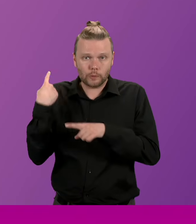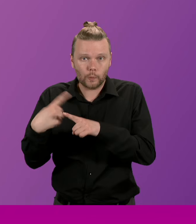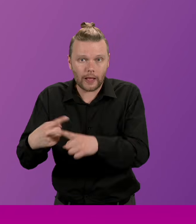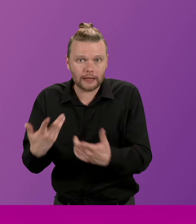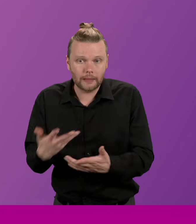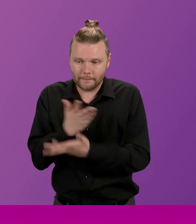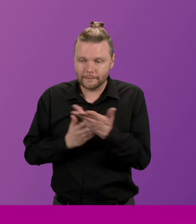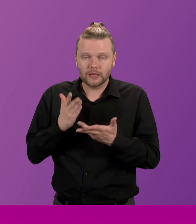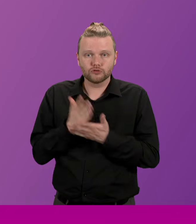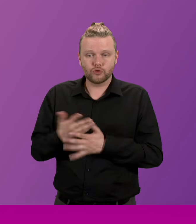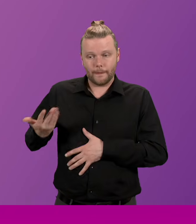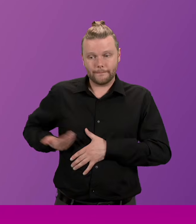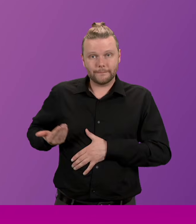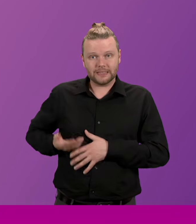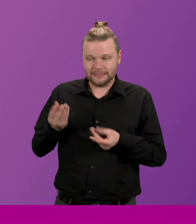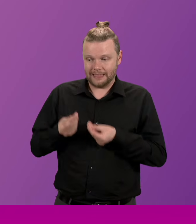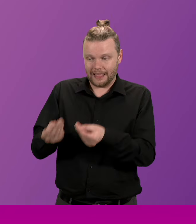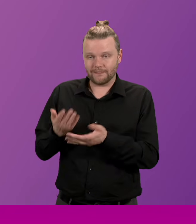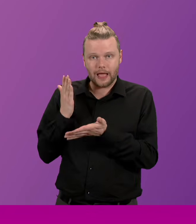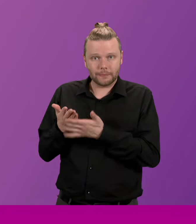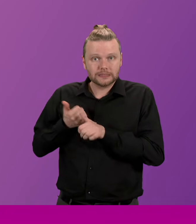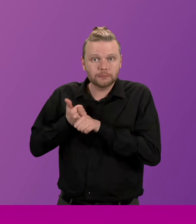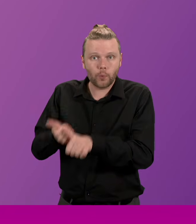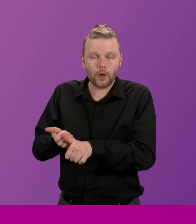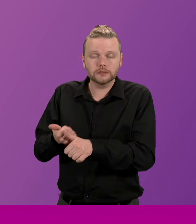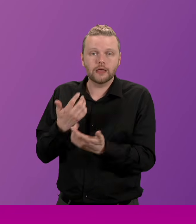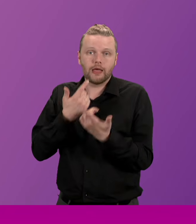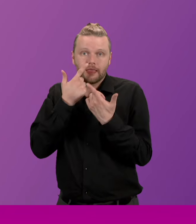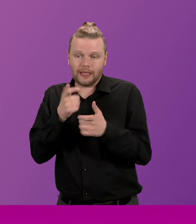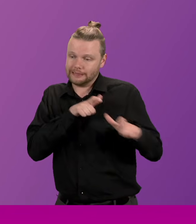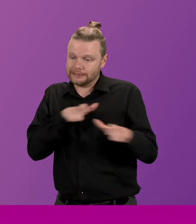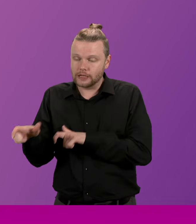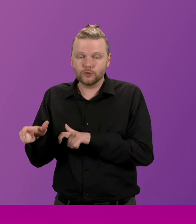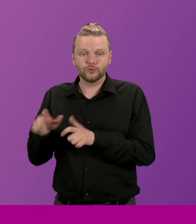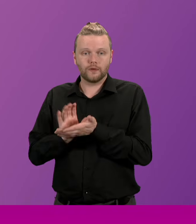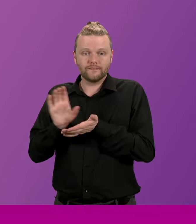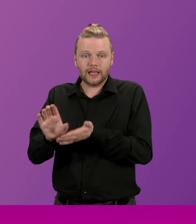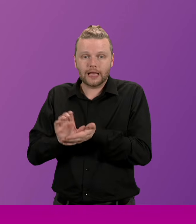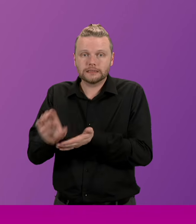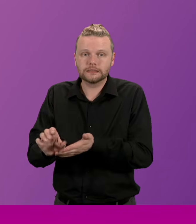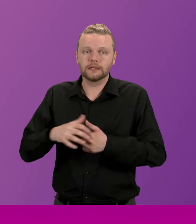to ensure that businesses are given the support that they need to continue investing, without